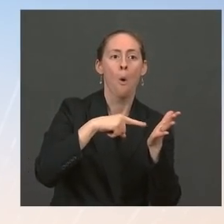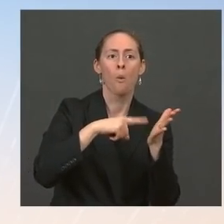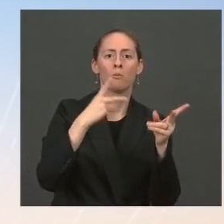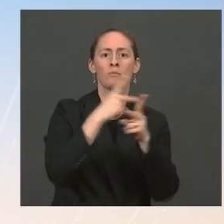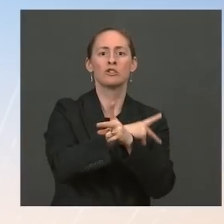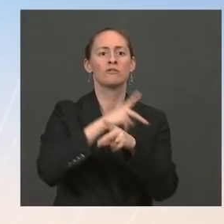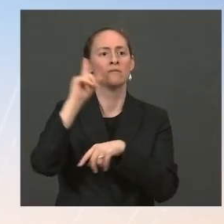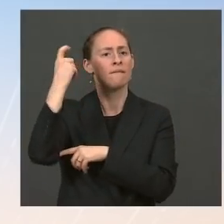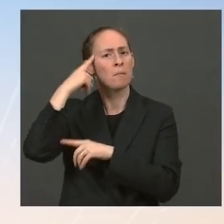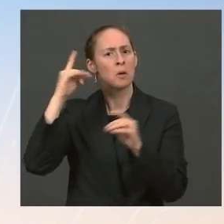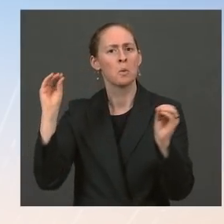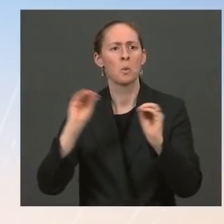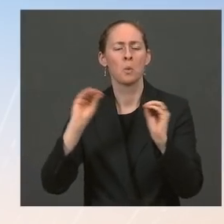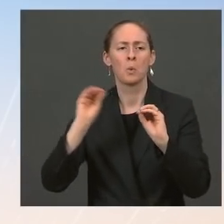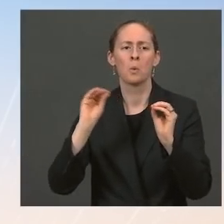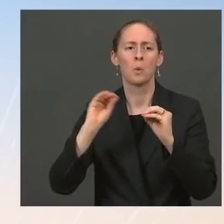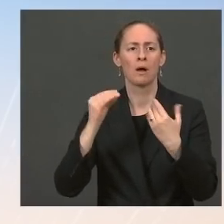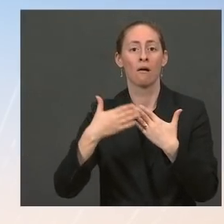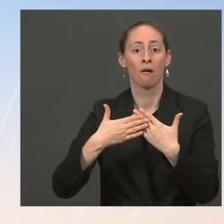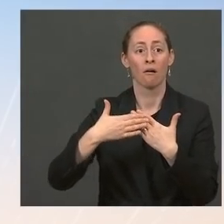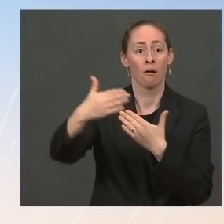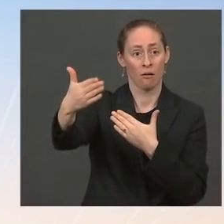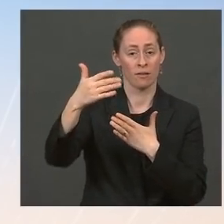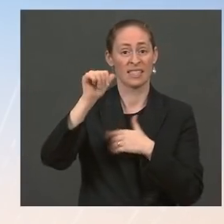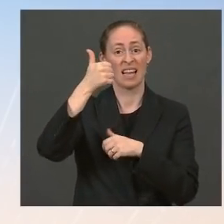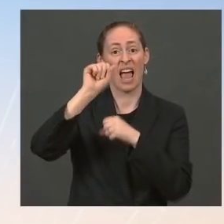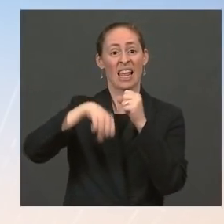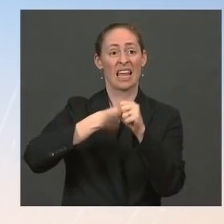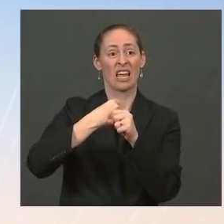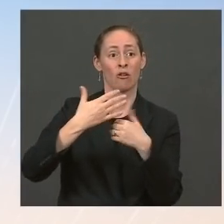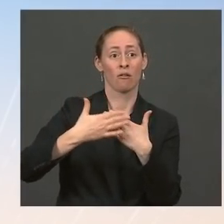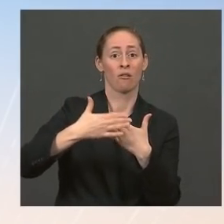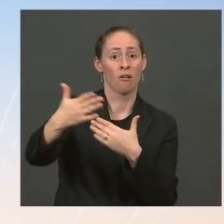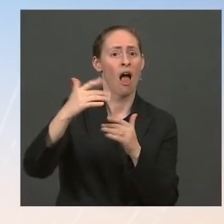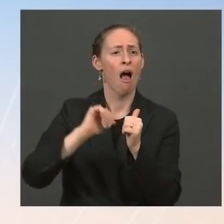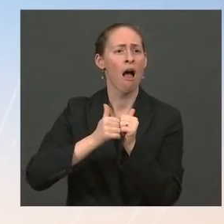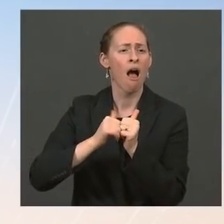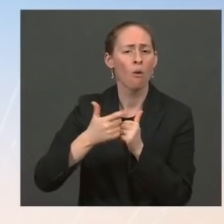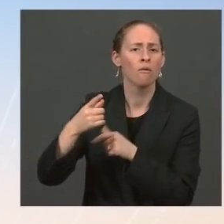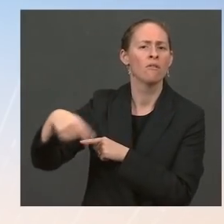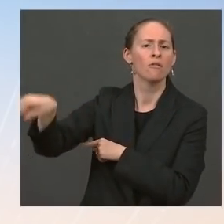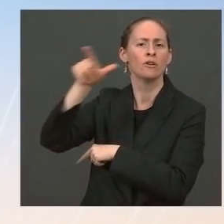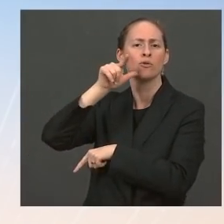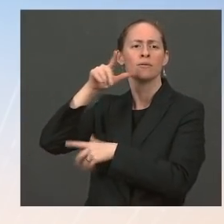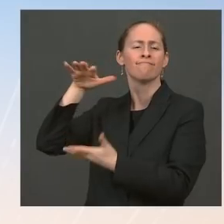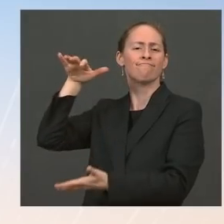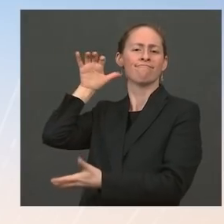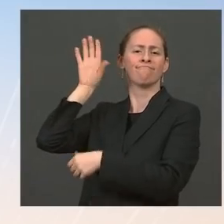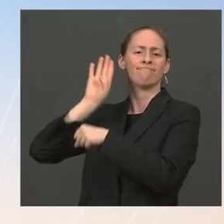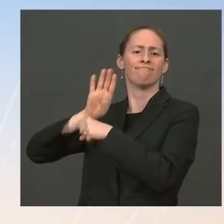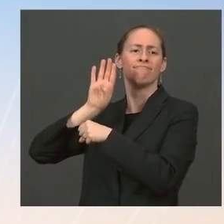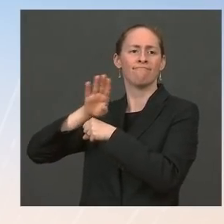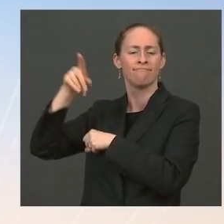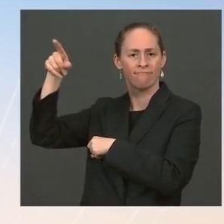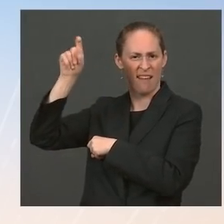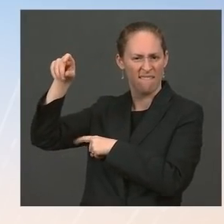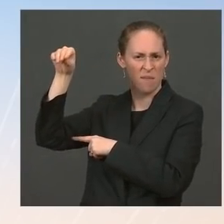actually pay more than they would otherwise. It would raise the cap to $72,500, fully paying for itself across the decade.